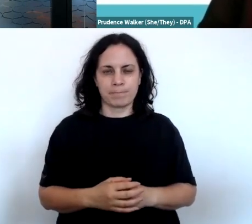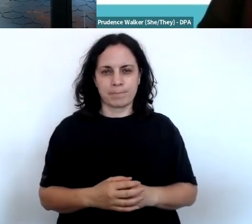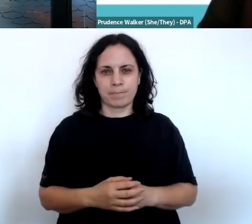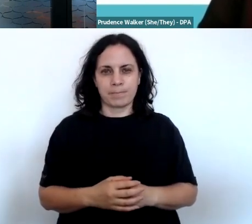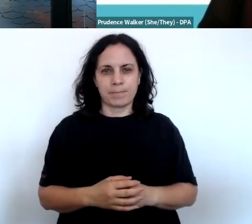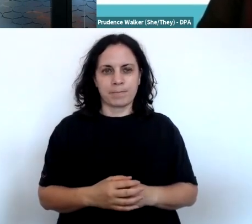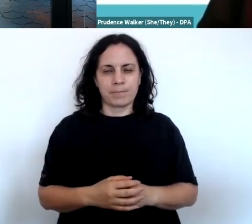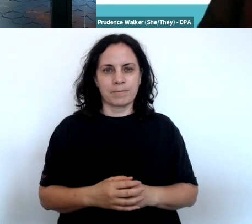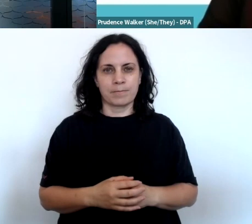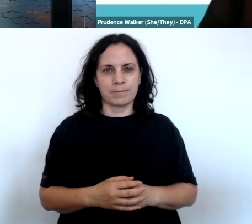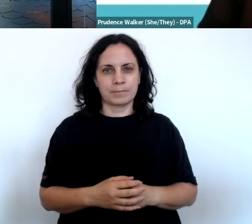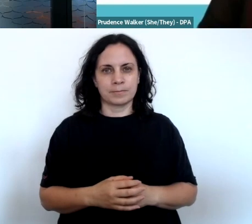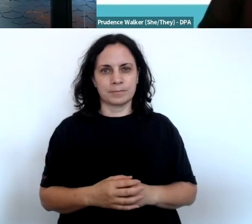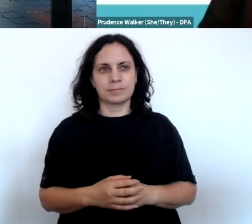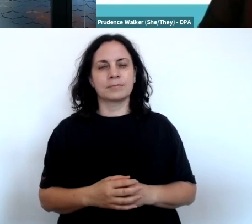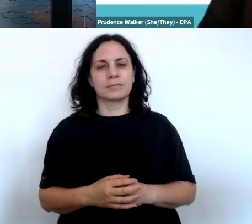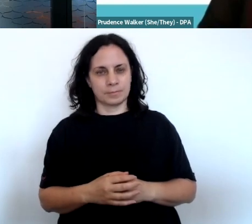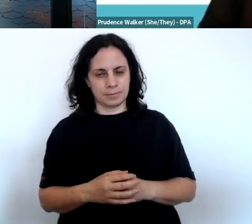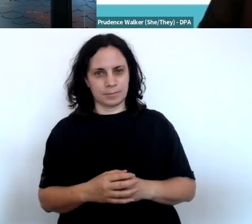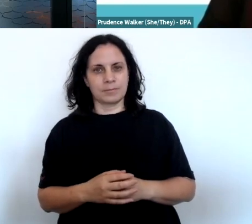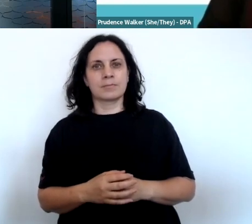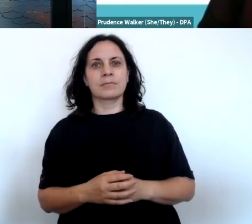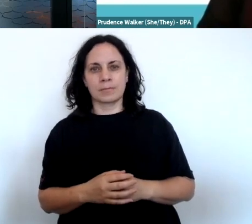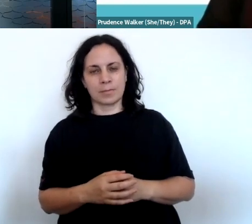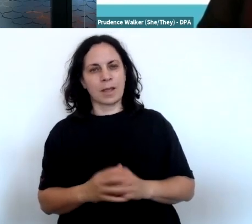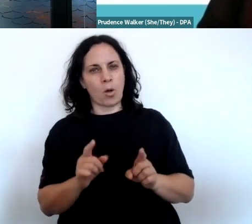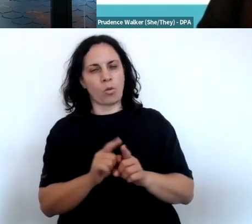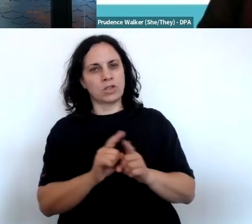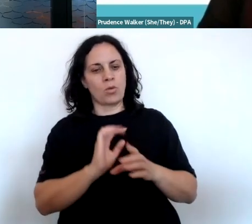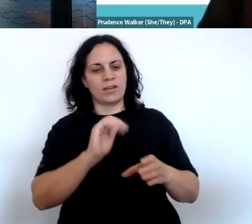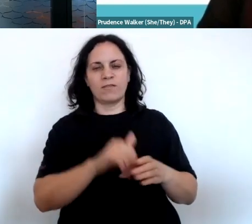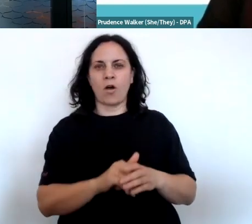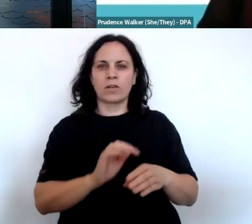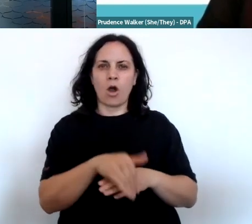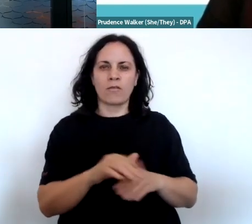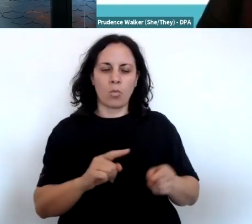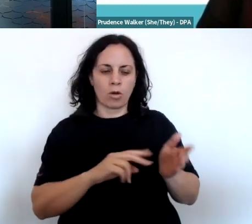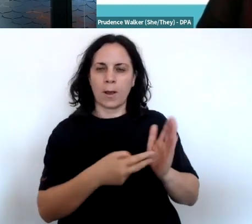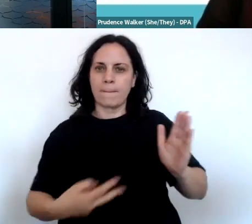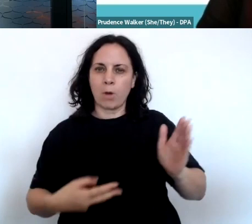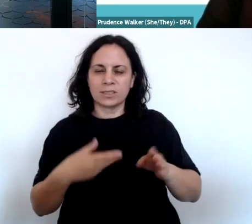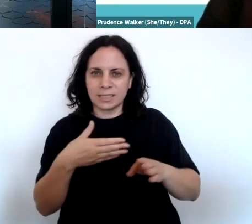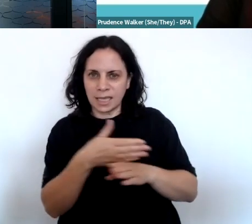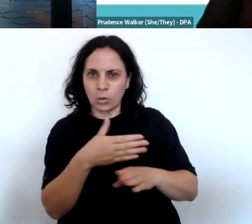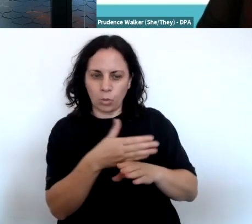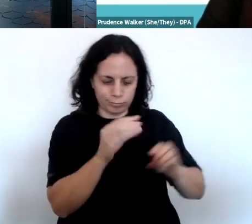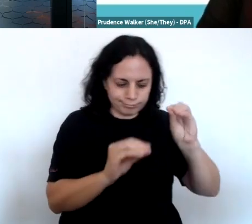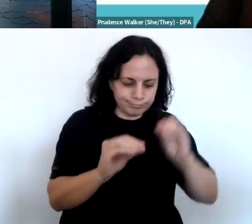people who will be doing the policy work and really, I guess, hopefully increasing